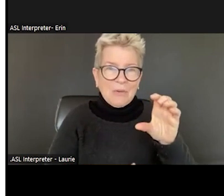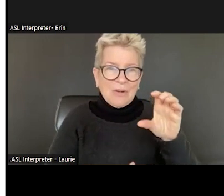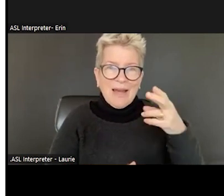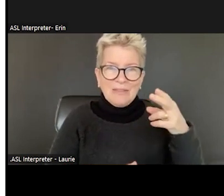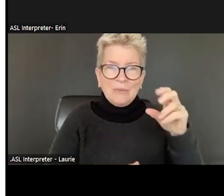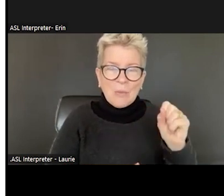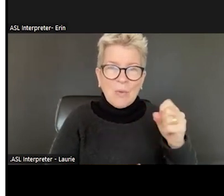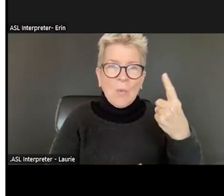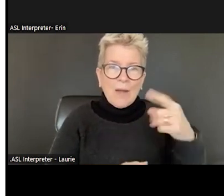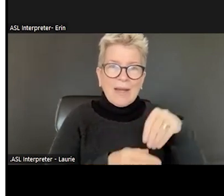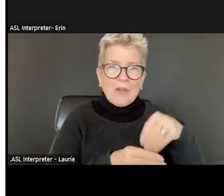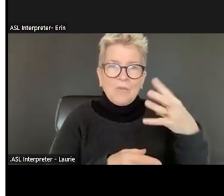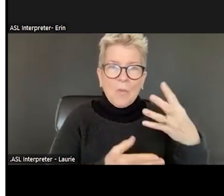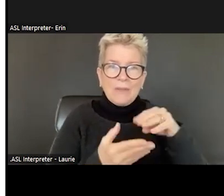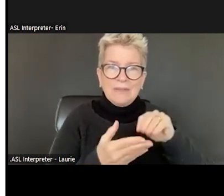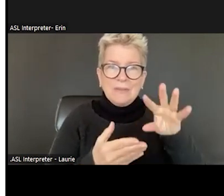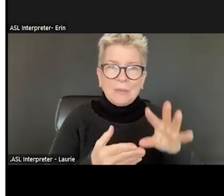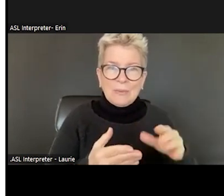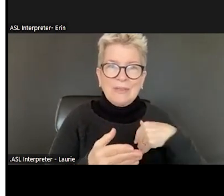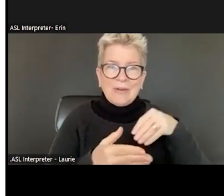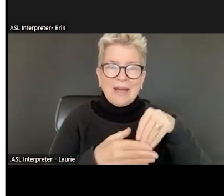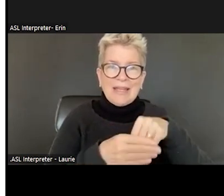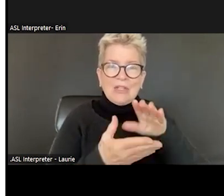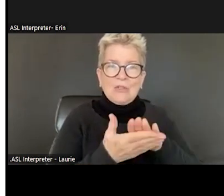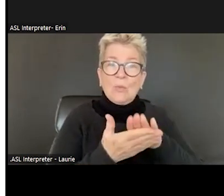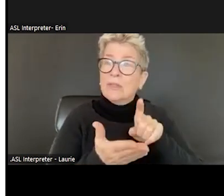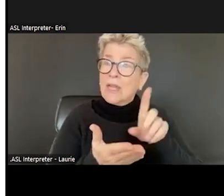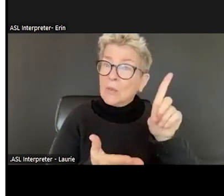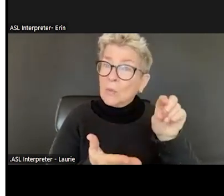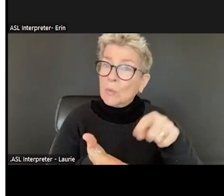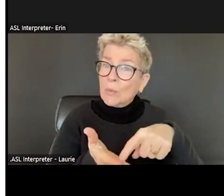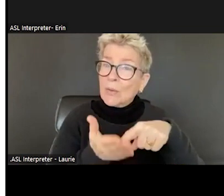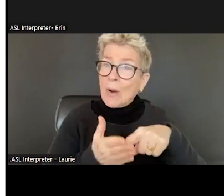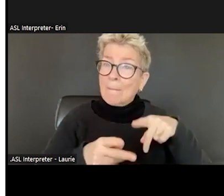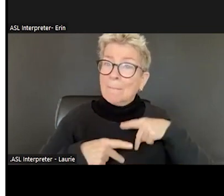one in four students are in schools that require a personal finance standalone